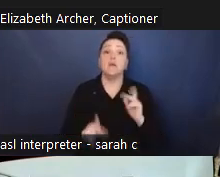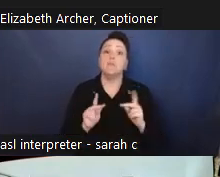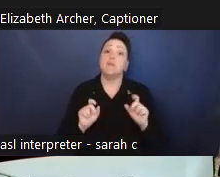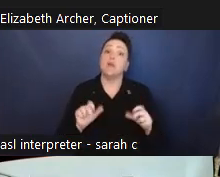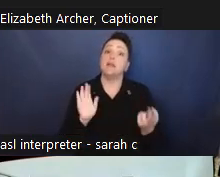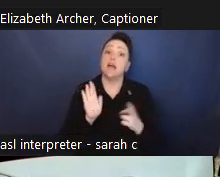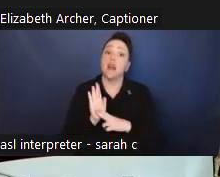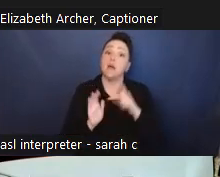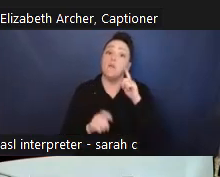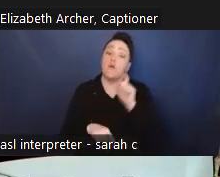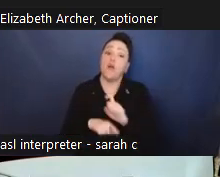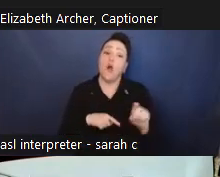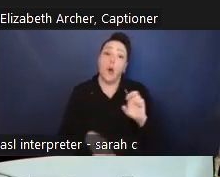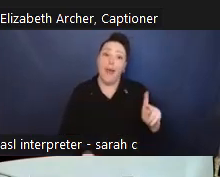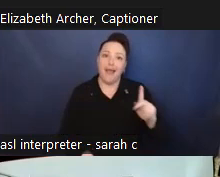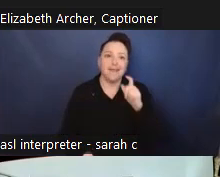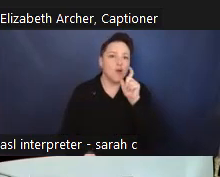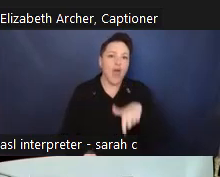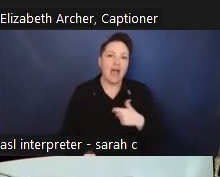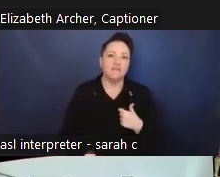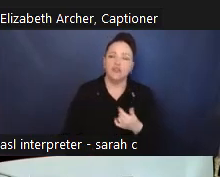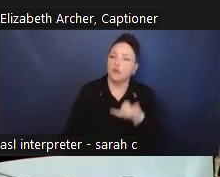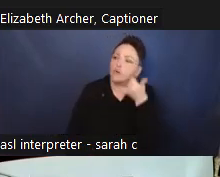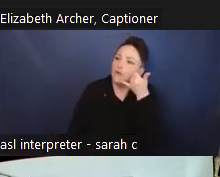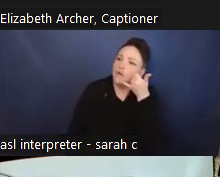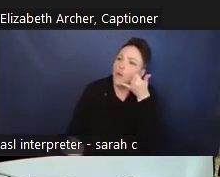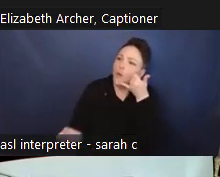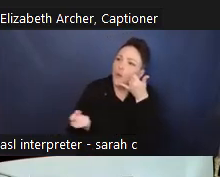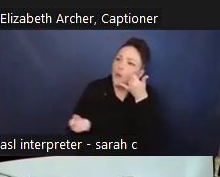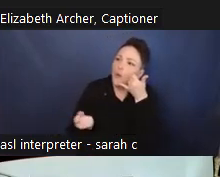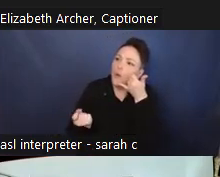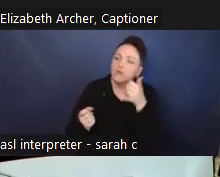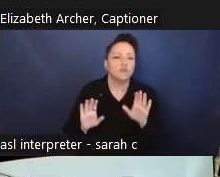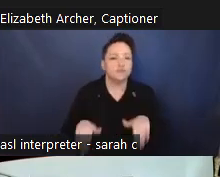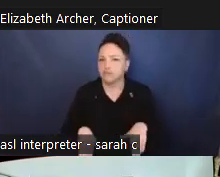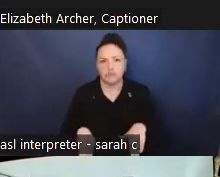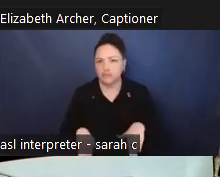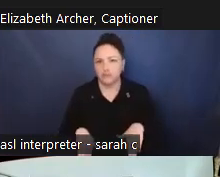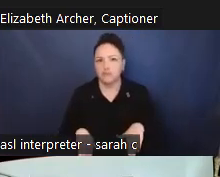sit and waste all their minutes but it's still frustrating. It's confluence of factors.